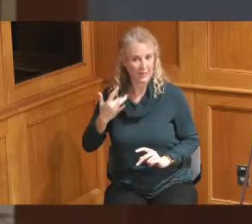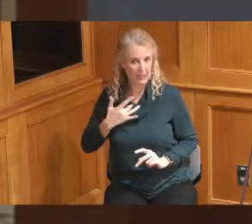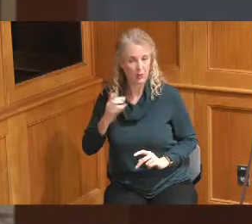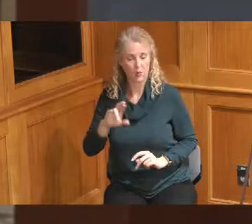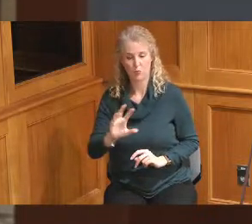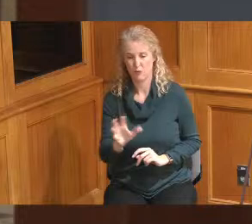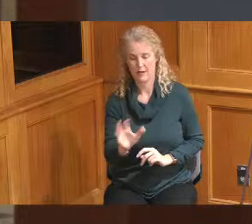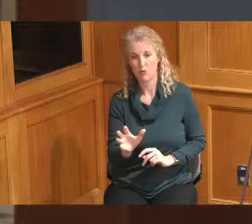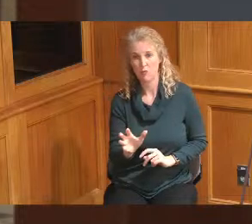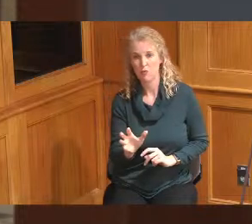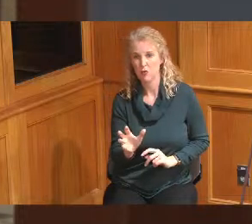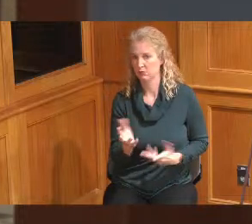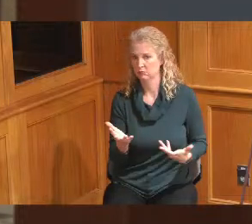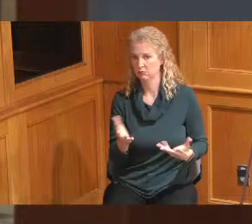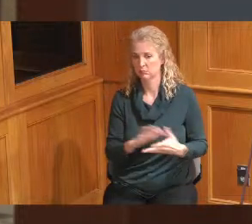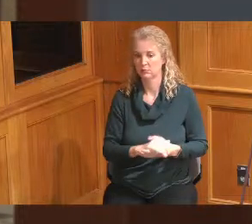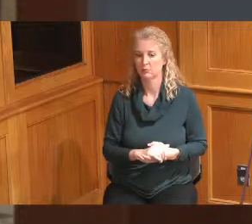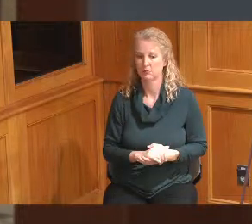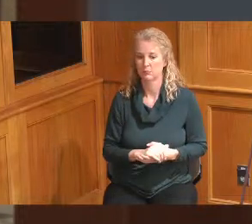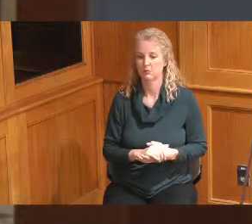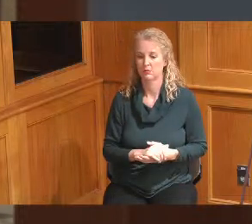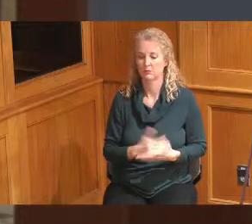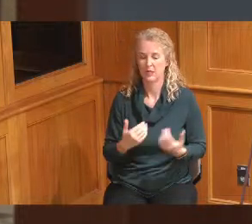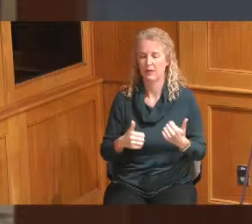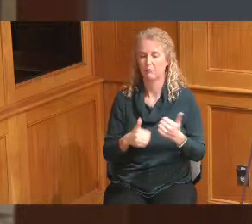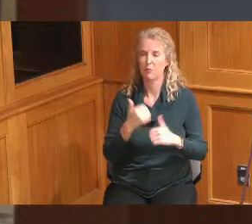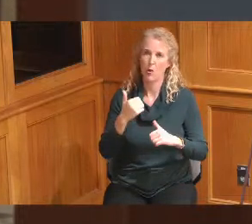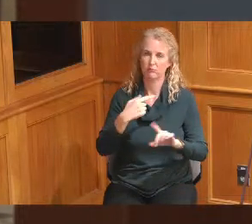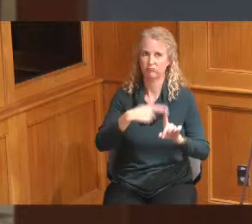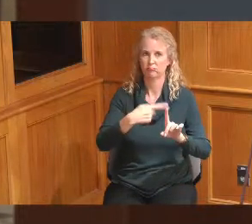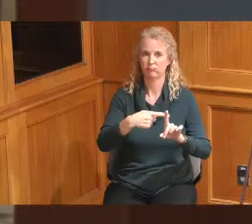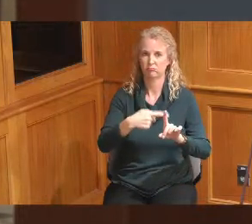or any number of other things that are much more effective and the great thing about a cell phone